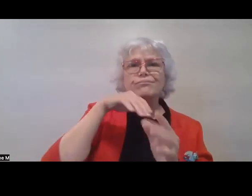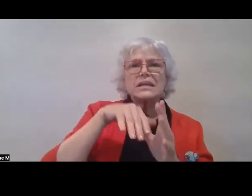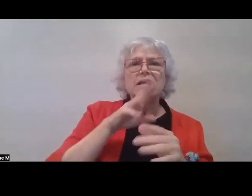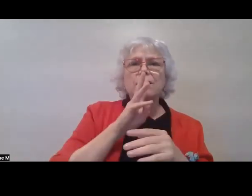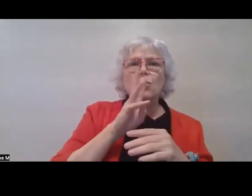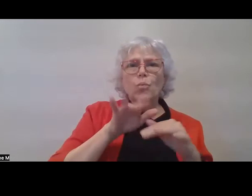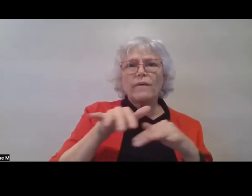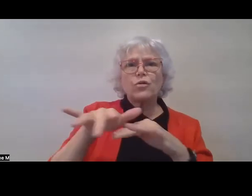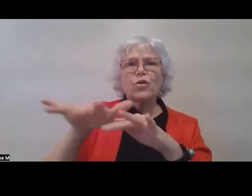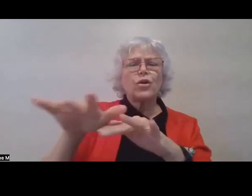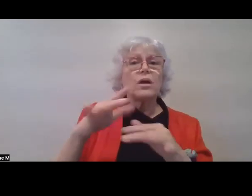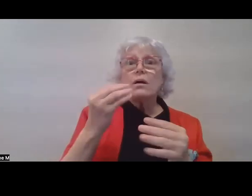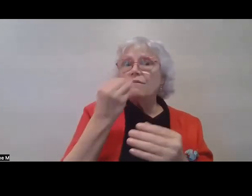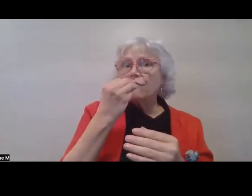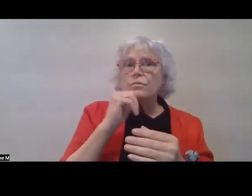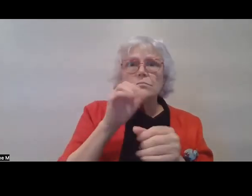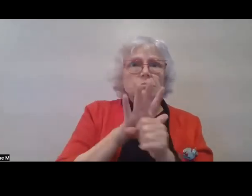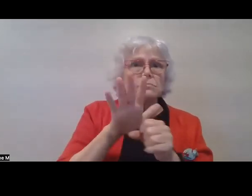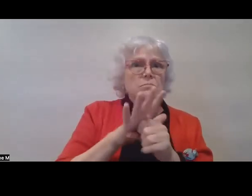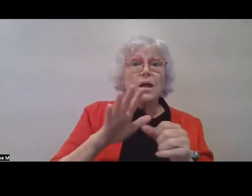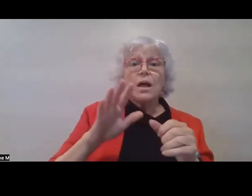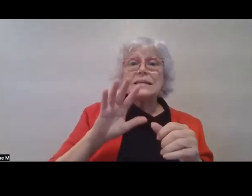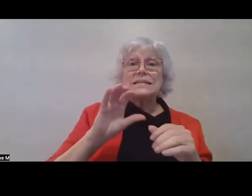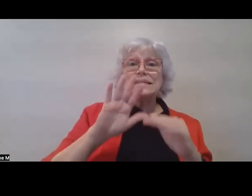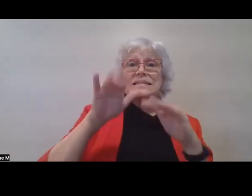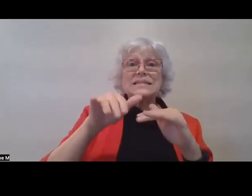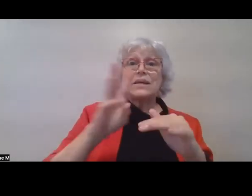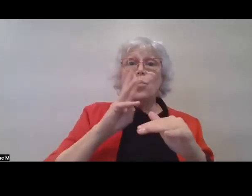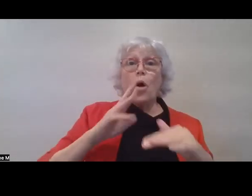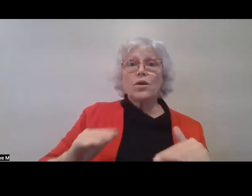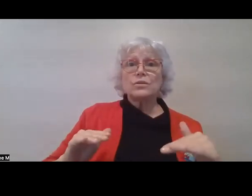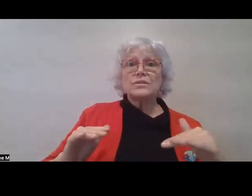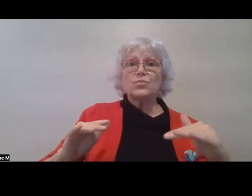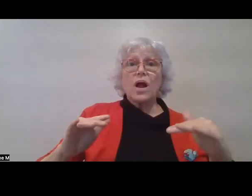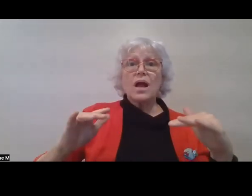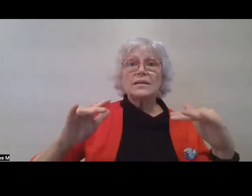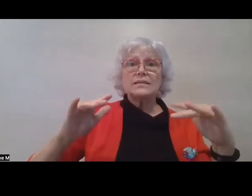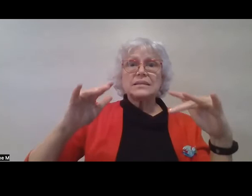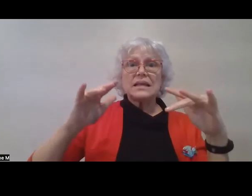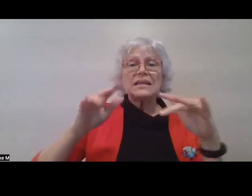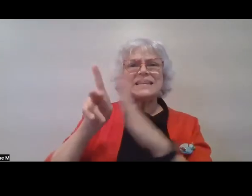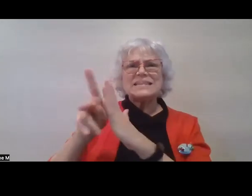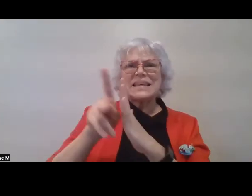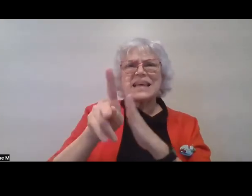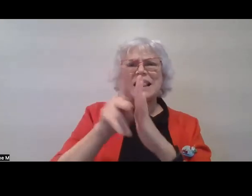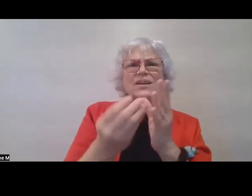issues. Rising seawater is going into the water aquifer in the Nile Delta, and it is killing crops. It is estimated